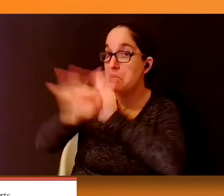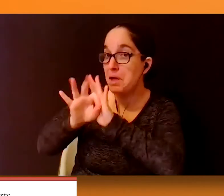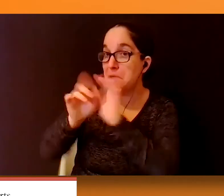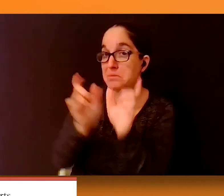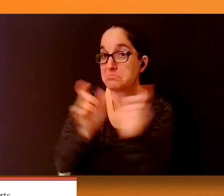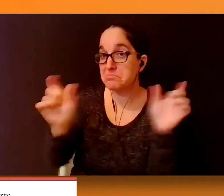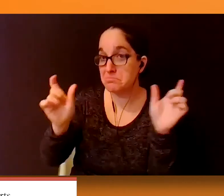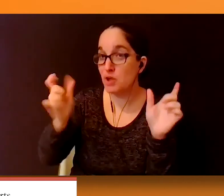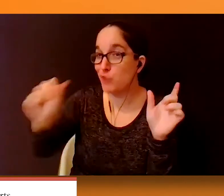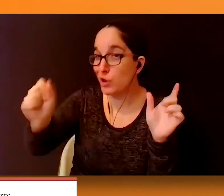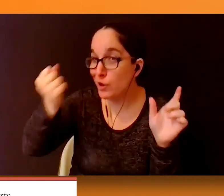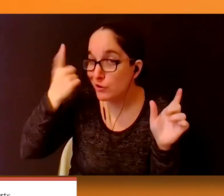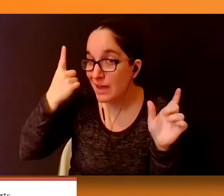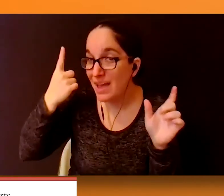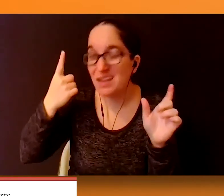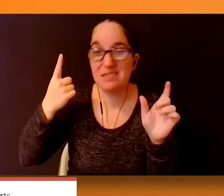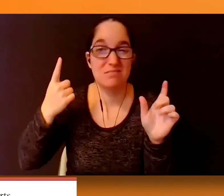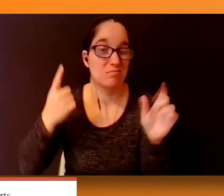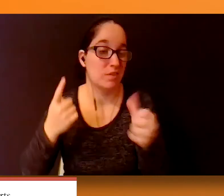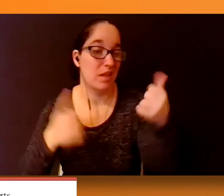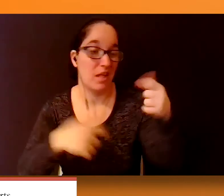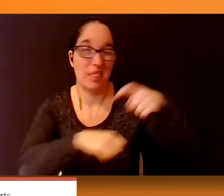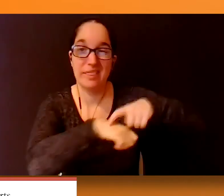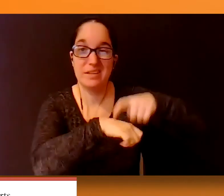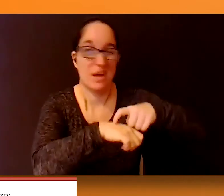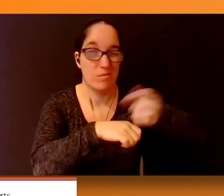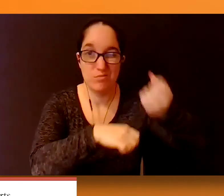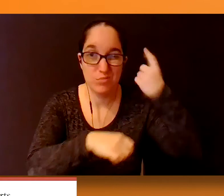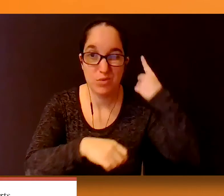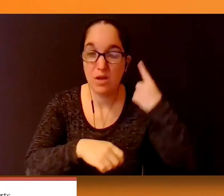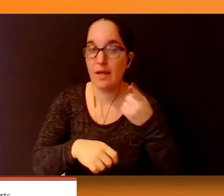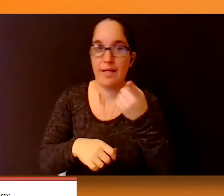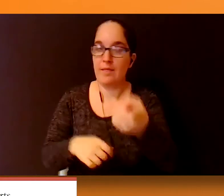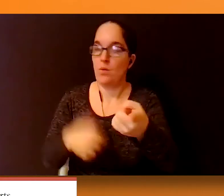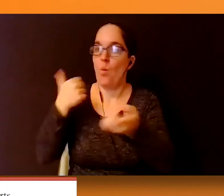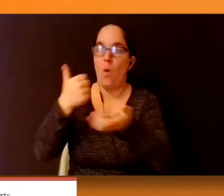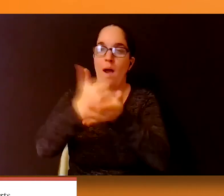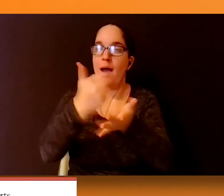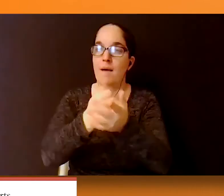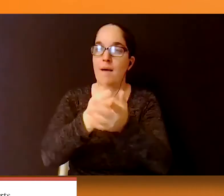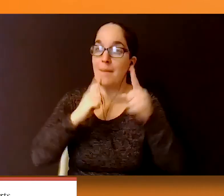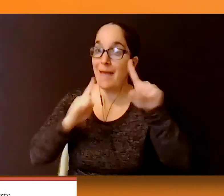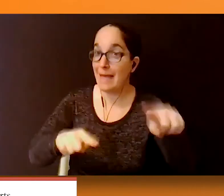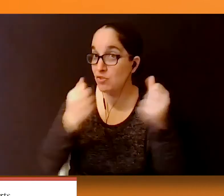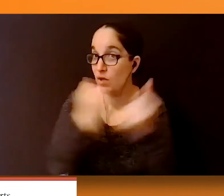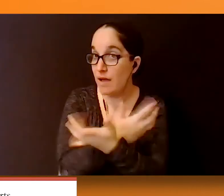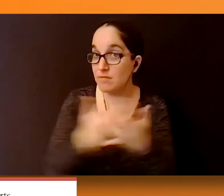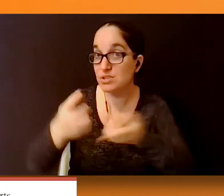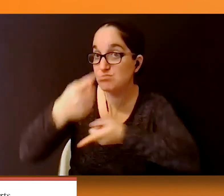you're gonna get something from this and sometimes you're not, but it's a tool. So, don't make them feel like this is gonna answer everything.